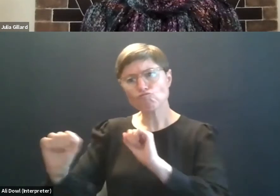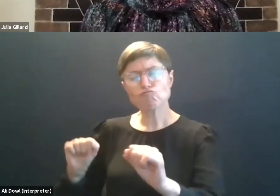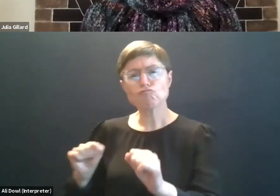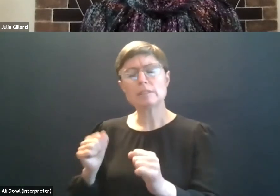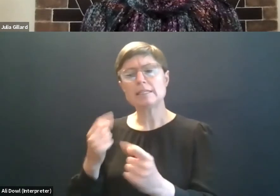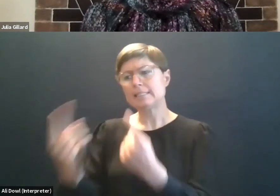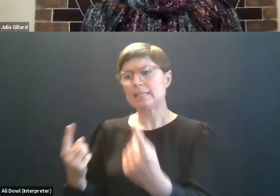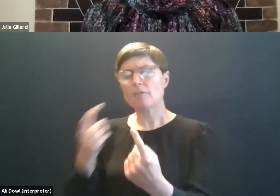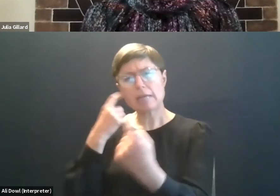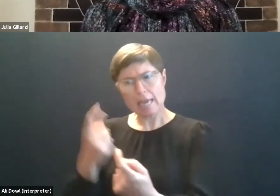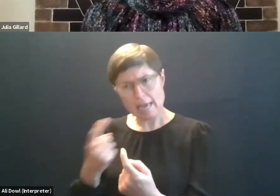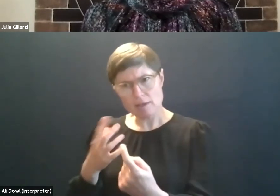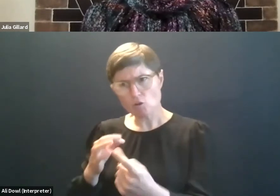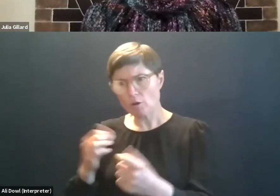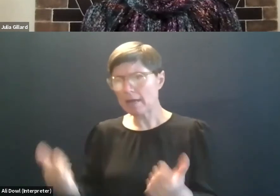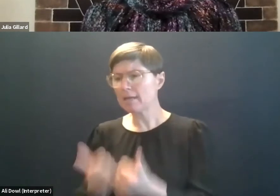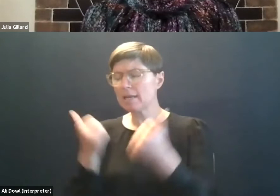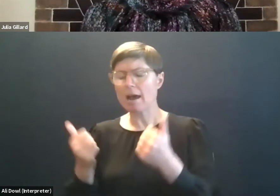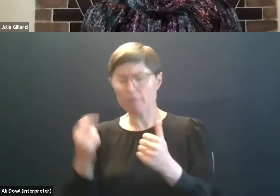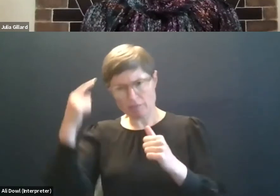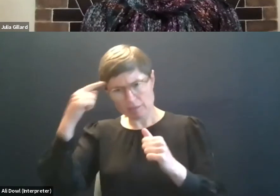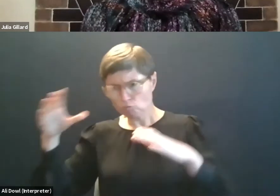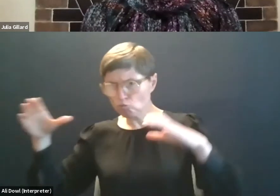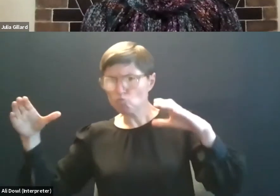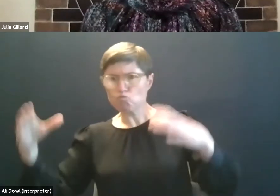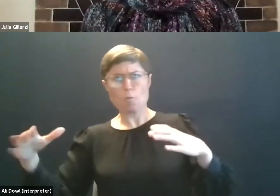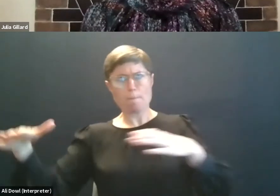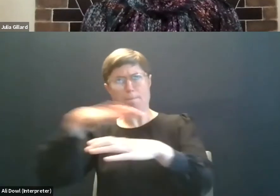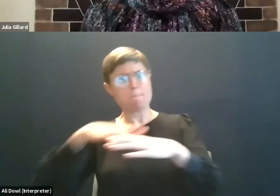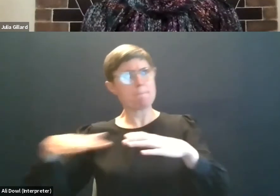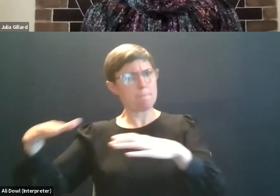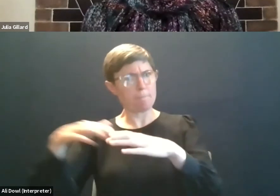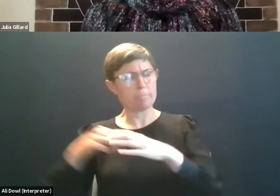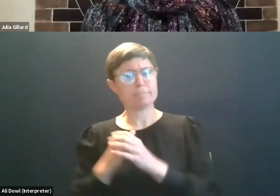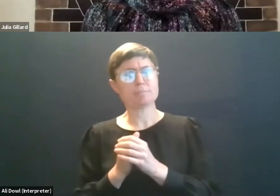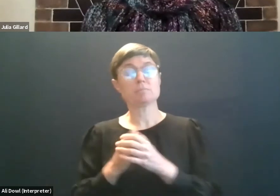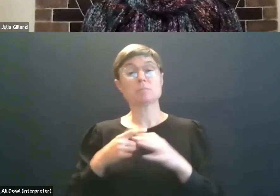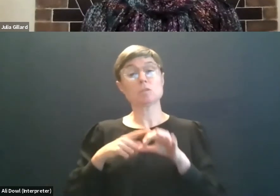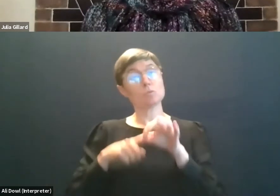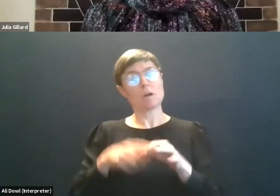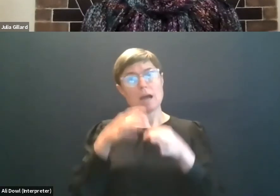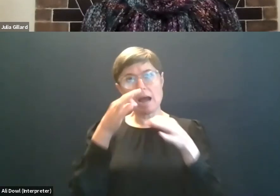systems. So the question is, is there a way that we can have conversations about individual's